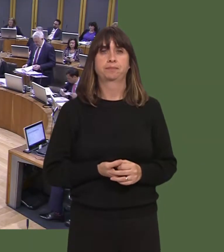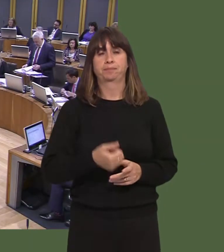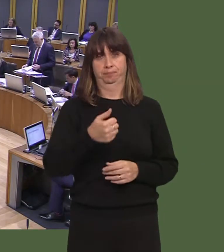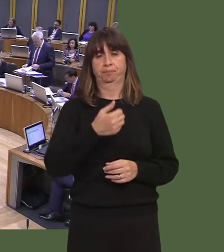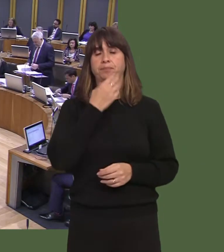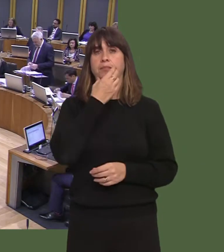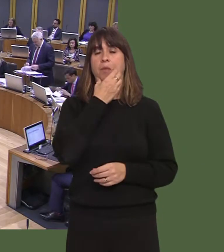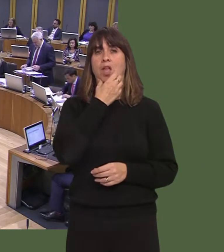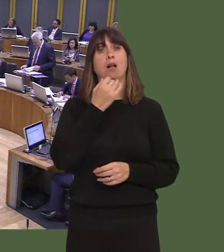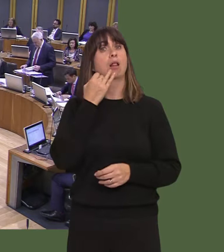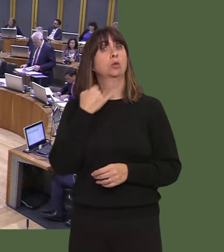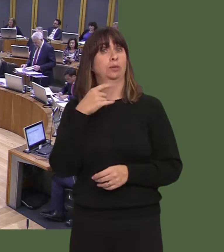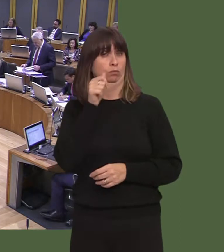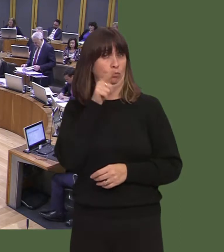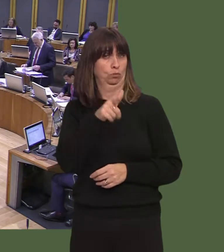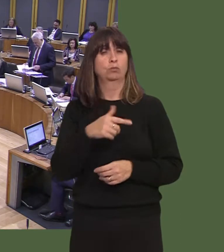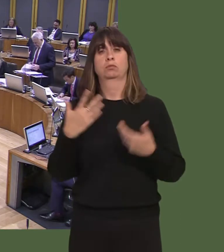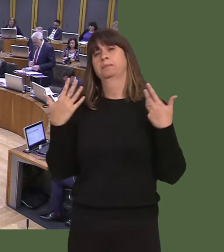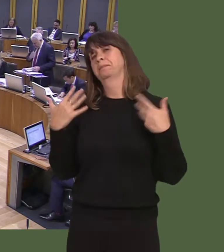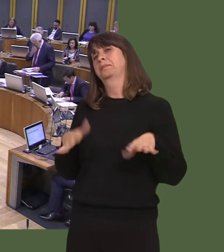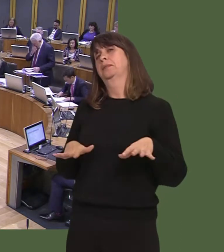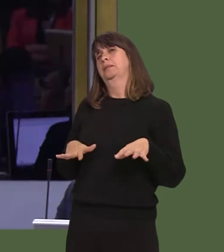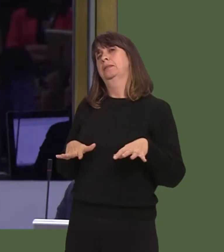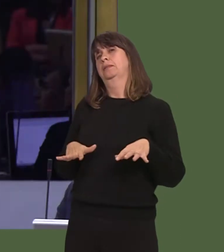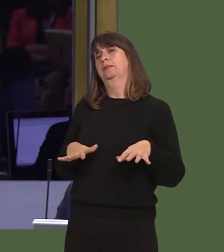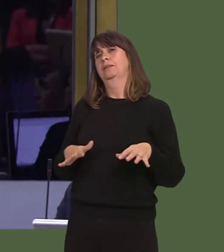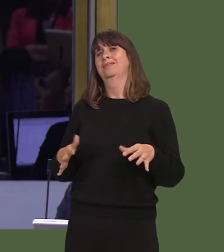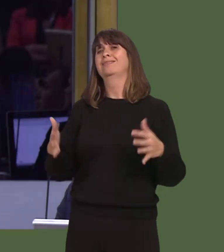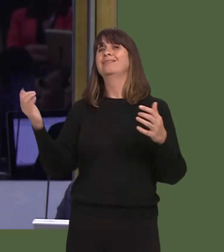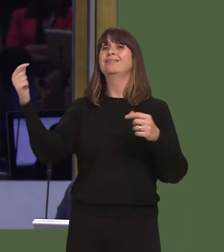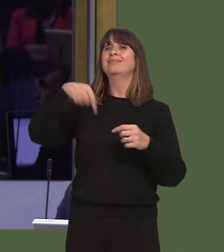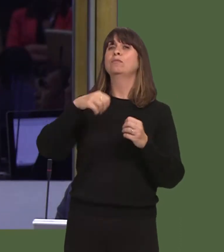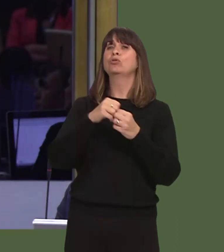You will be aware that, last week, we welcomed to the National Assembly Bruce Adamson, the